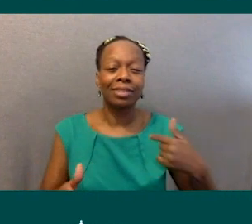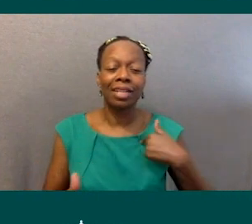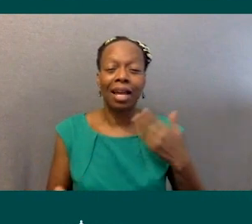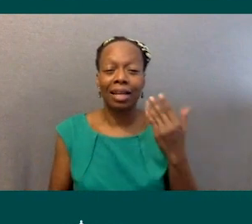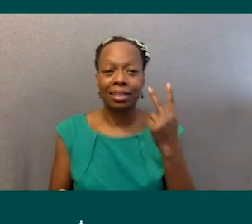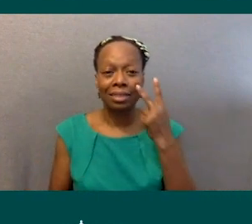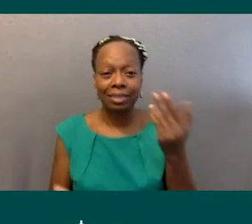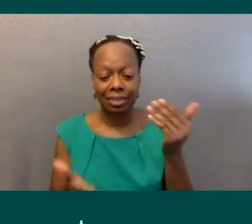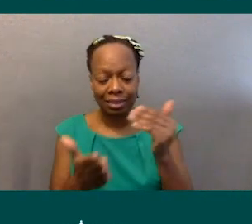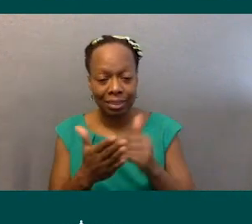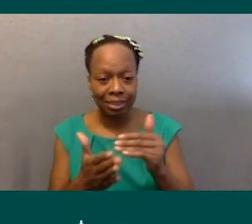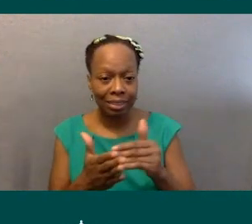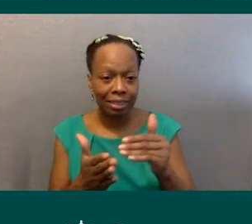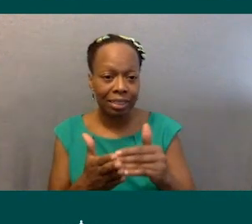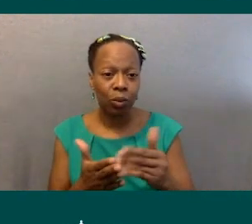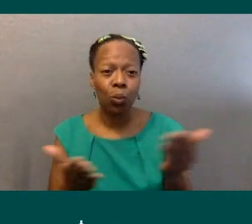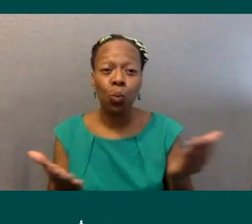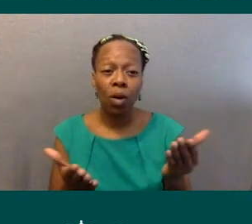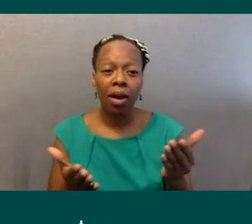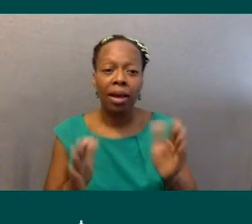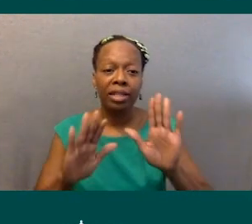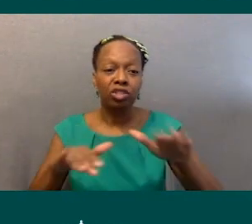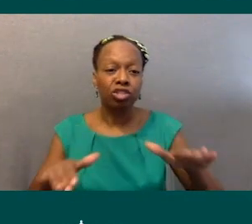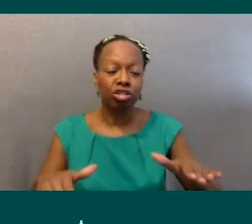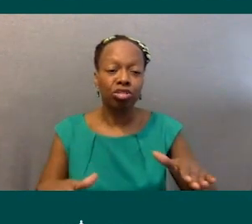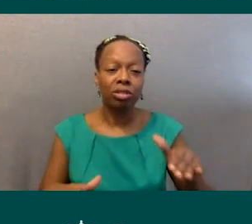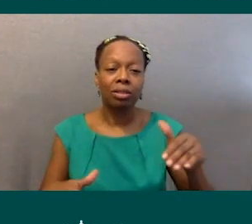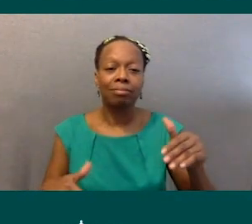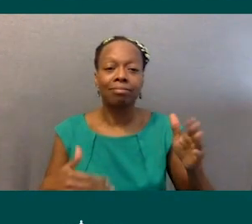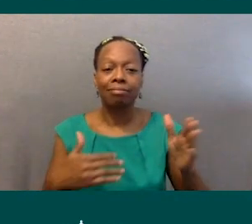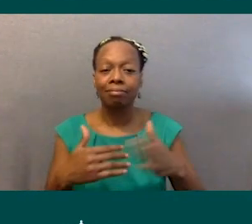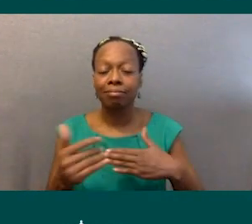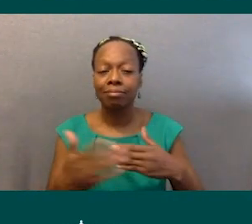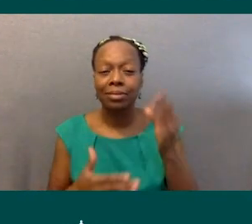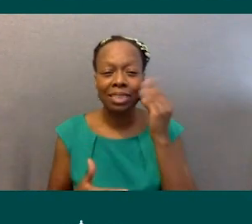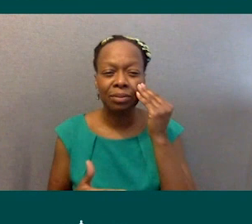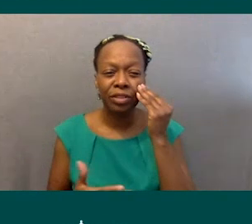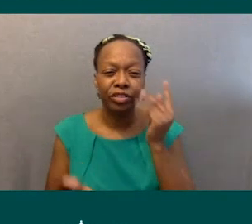that are advertised as miraculous and minimally invasive